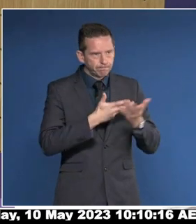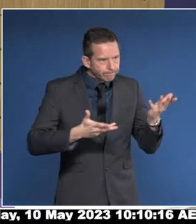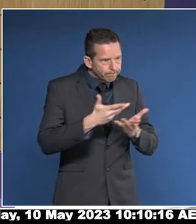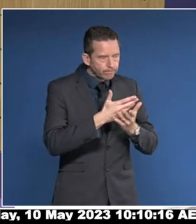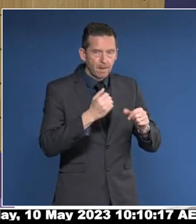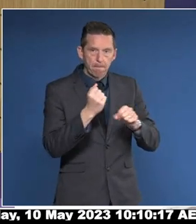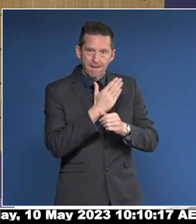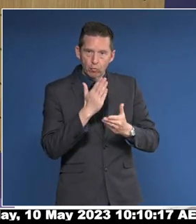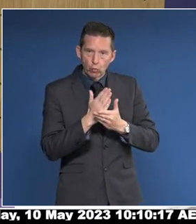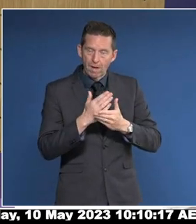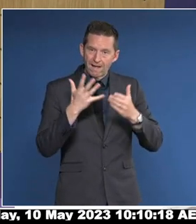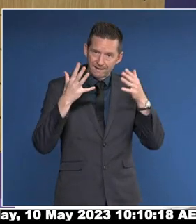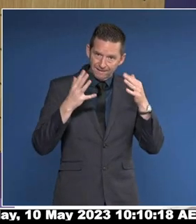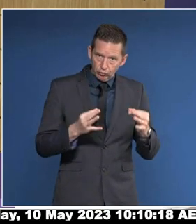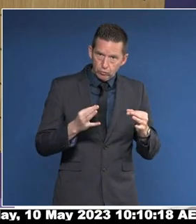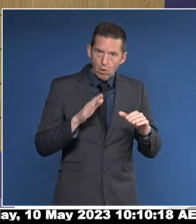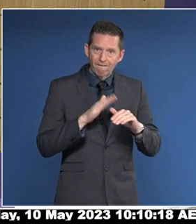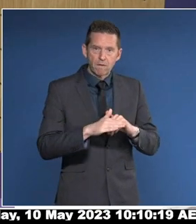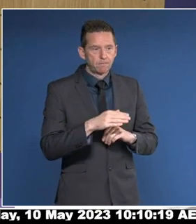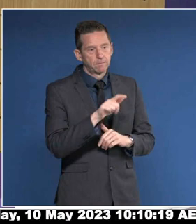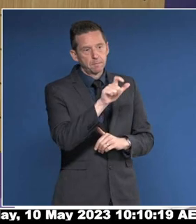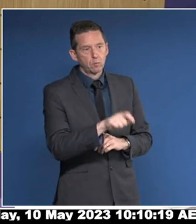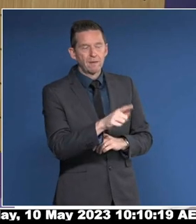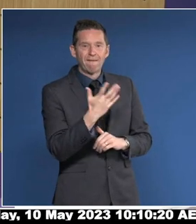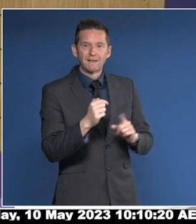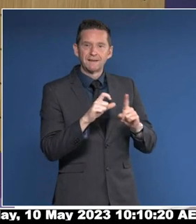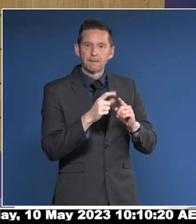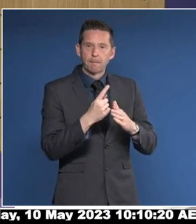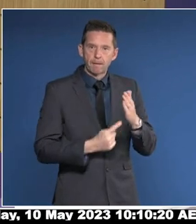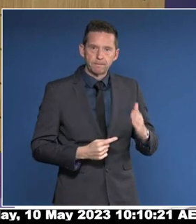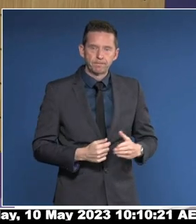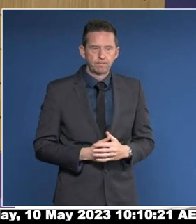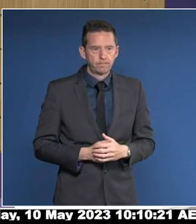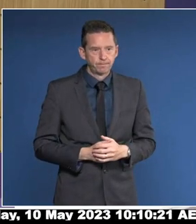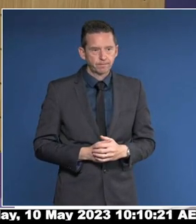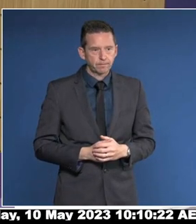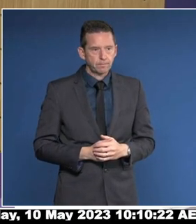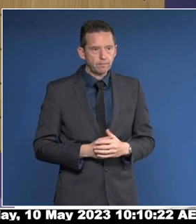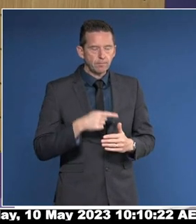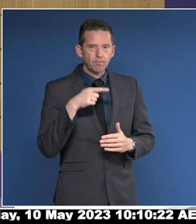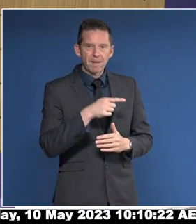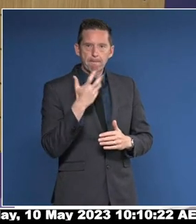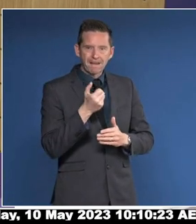made regarding a person with disability that it's for, with and through them.